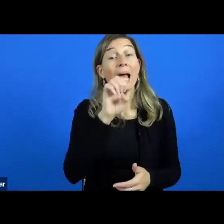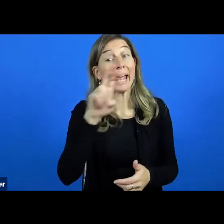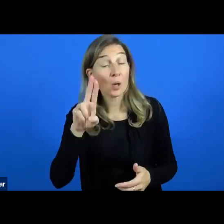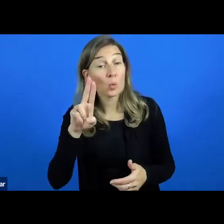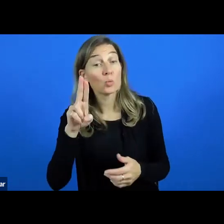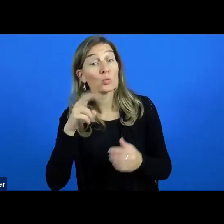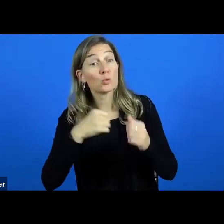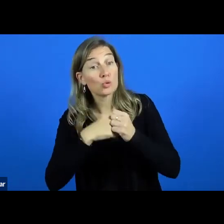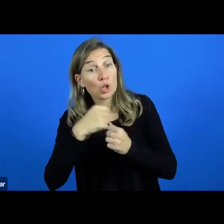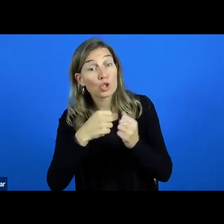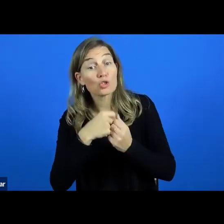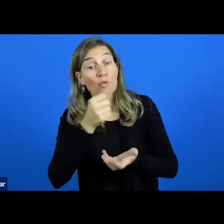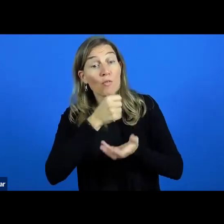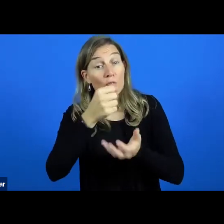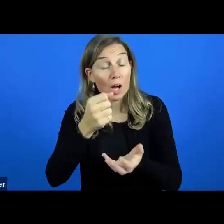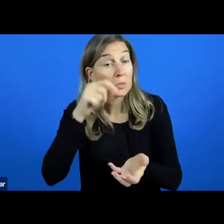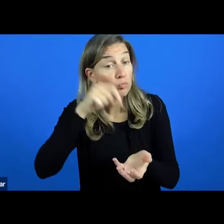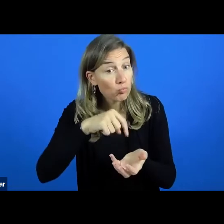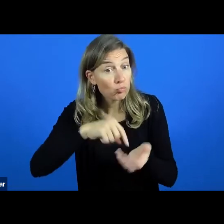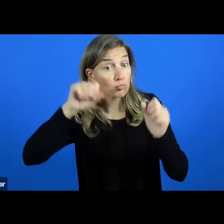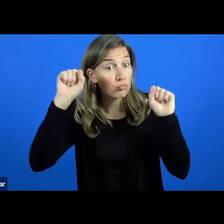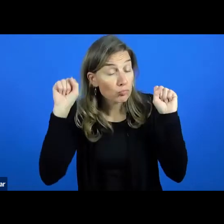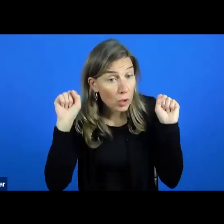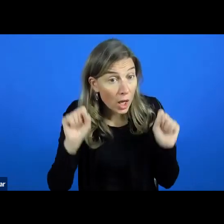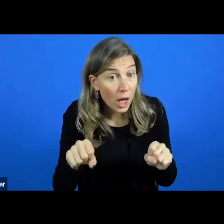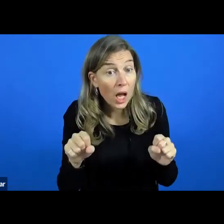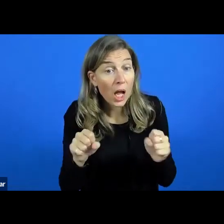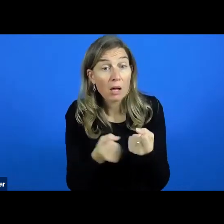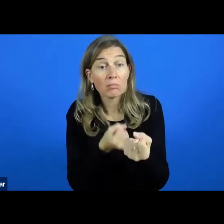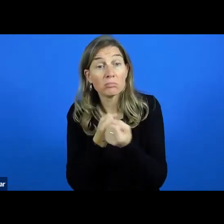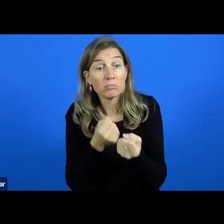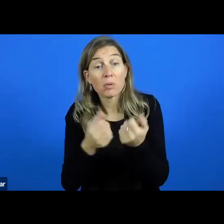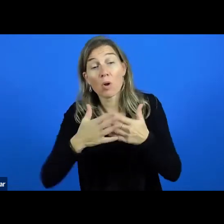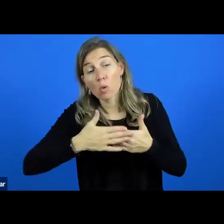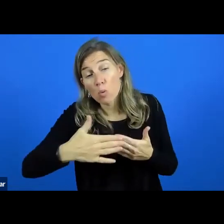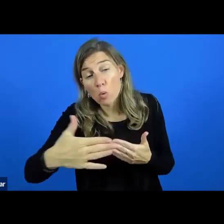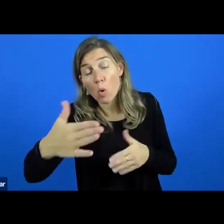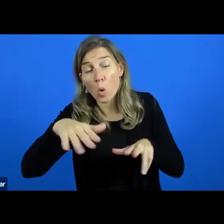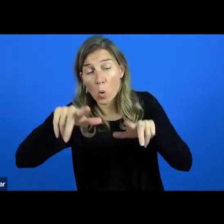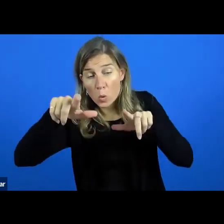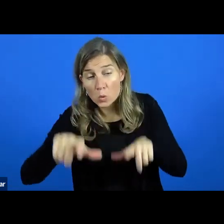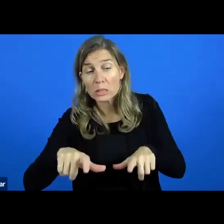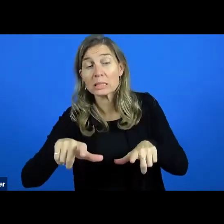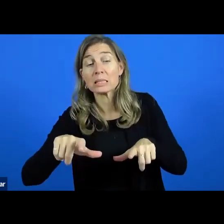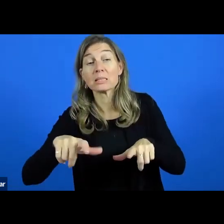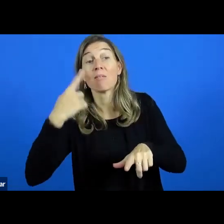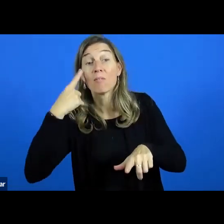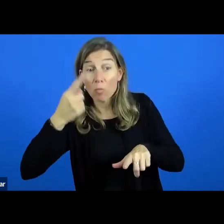support for long stay for residential institutions such as homes for disabled people, mental health problems